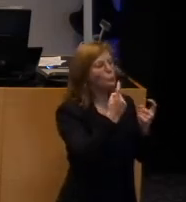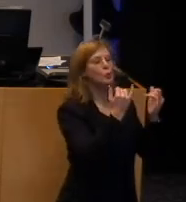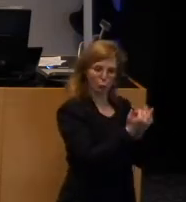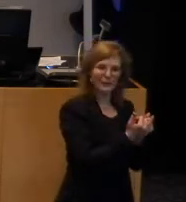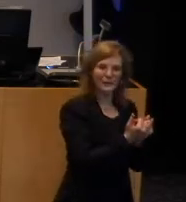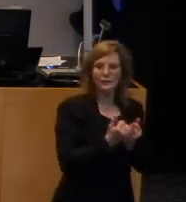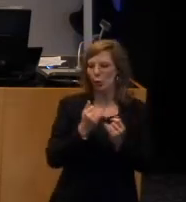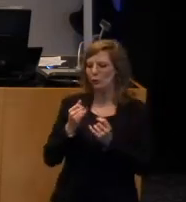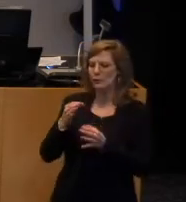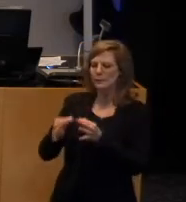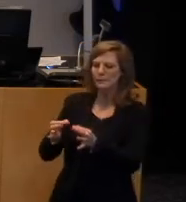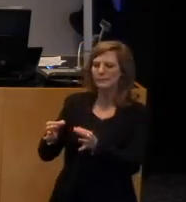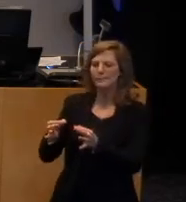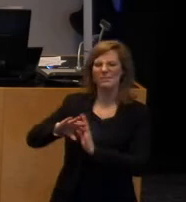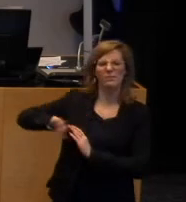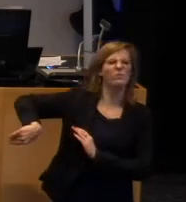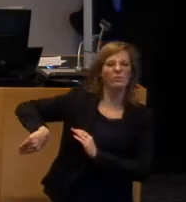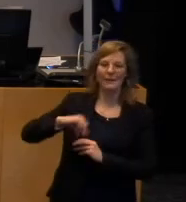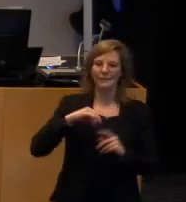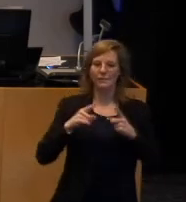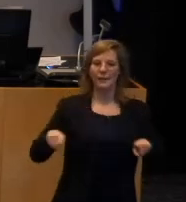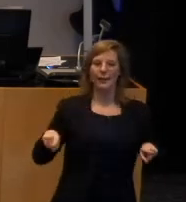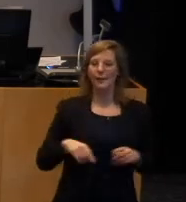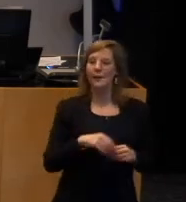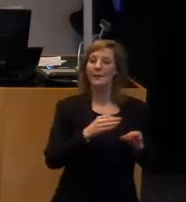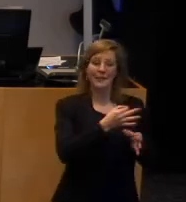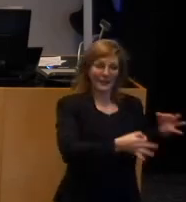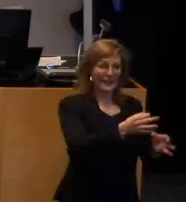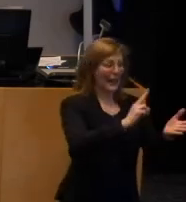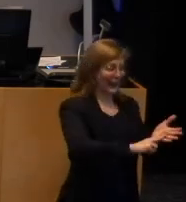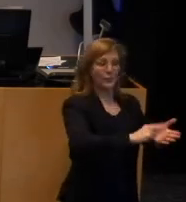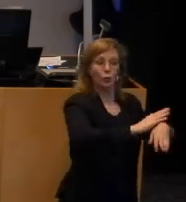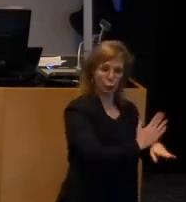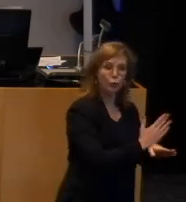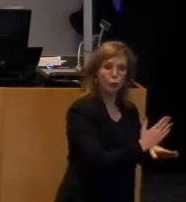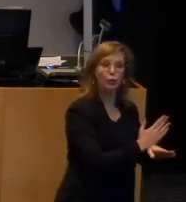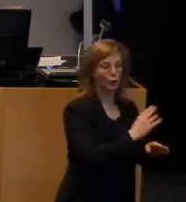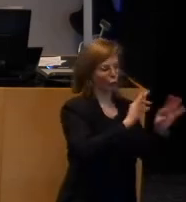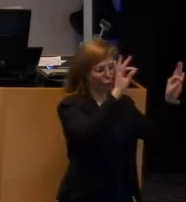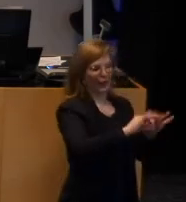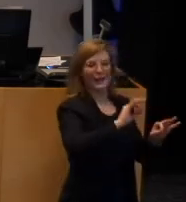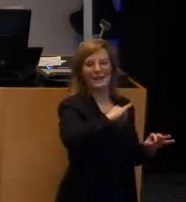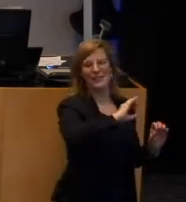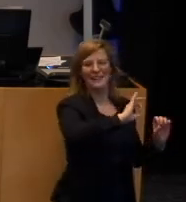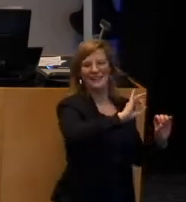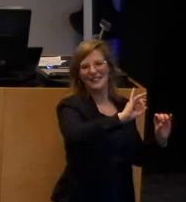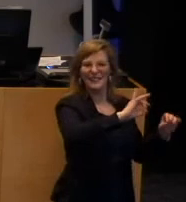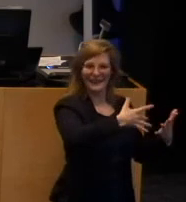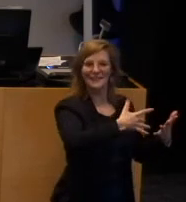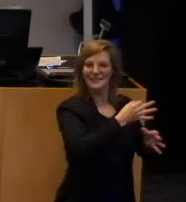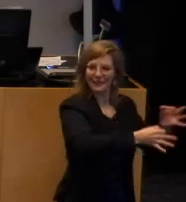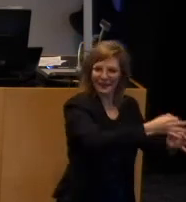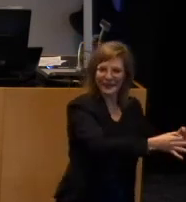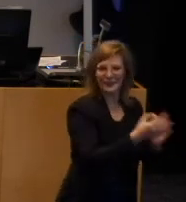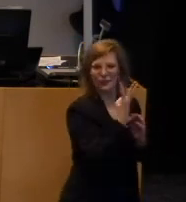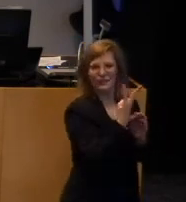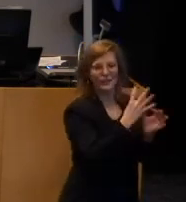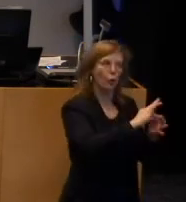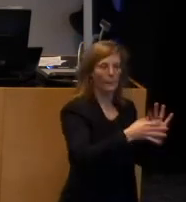When we look at the applied strategies, in total 19 applied strategies and four combinations were identified in the data.